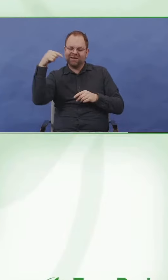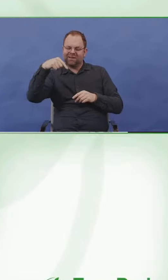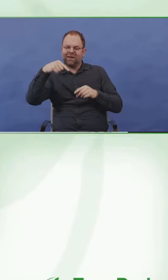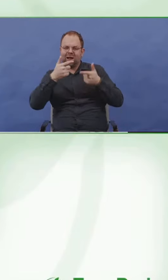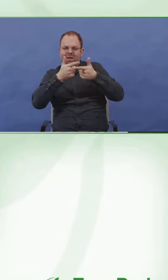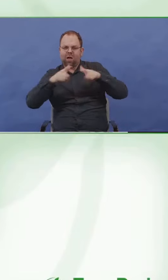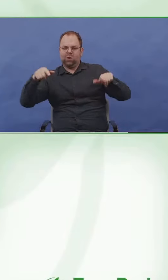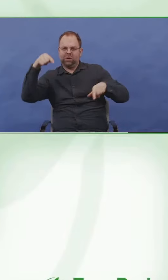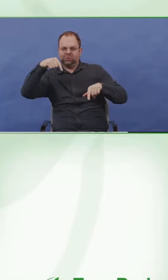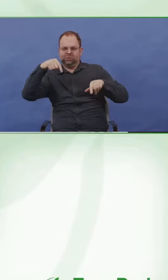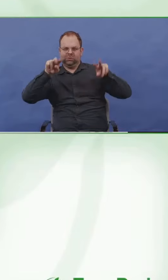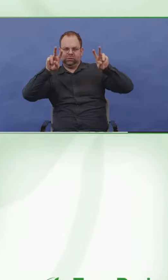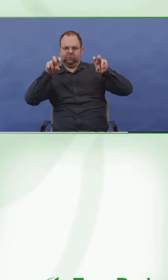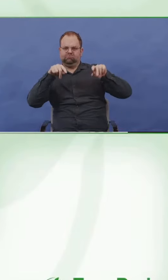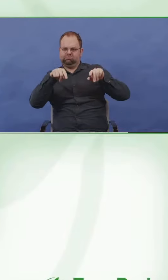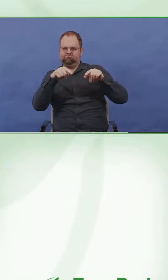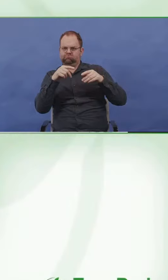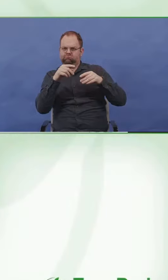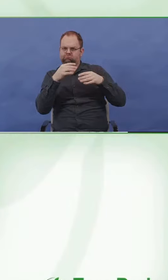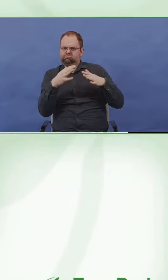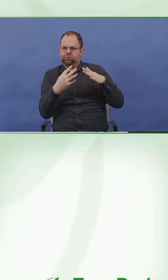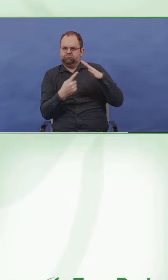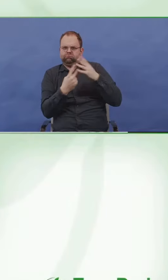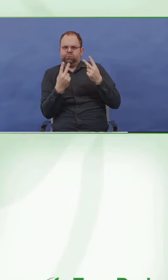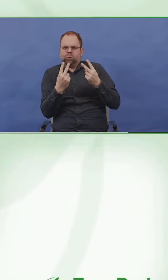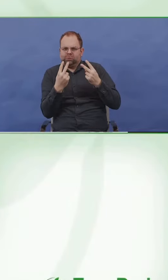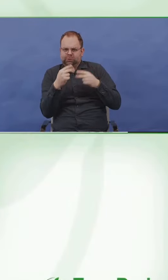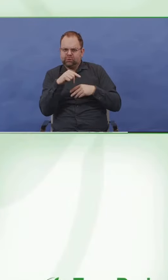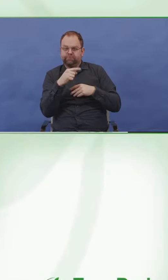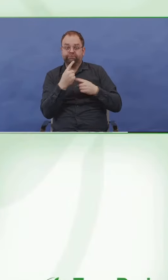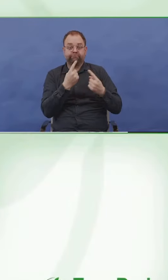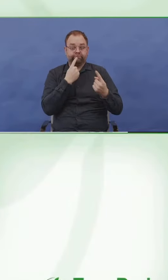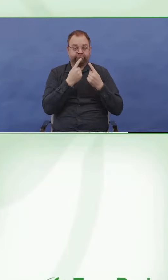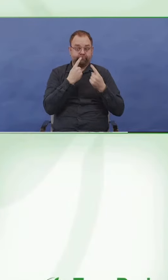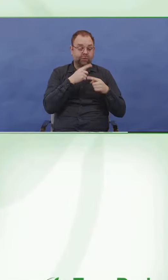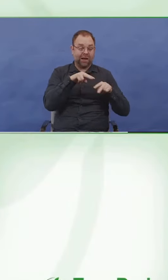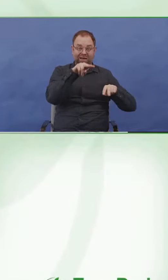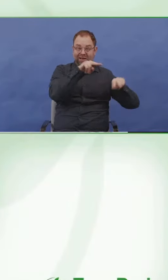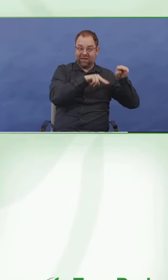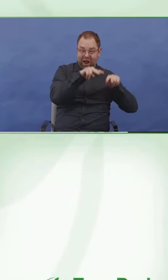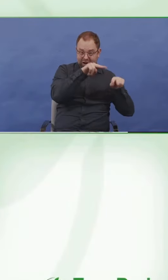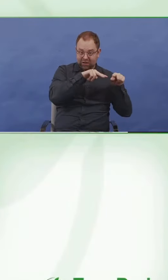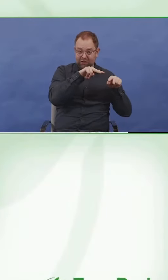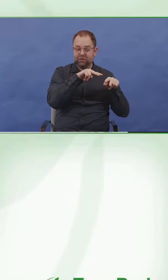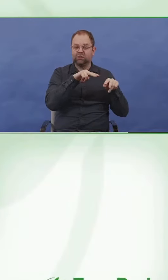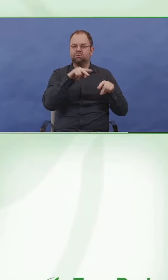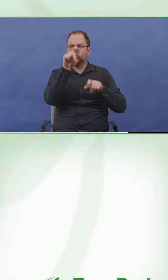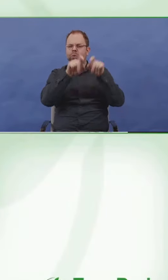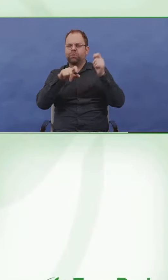Either we don't – so in fact what we see in our organisation is that